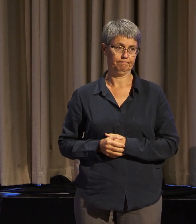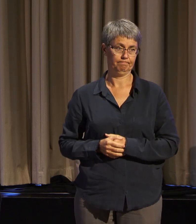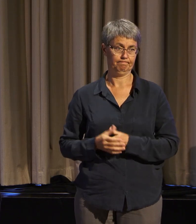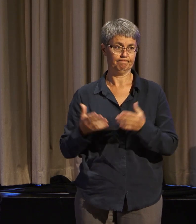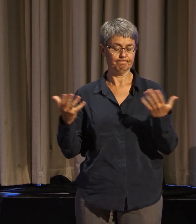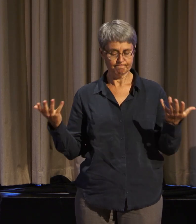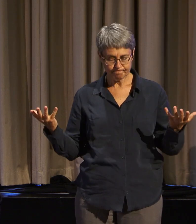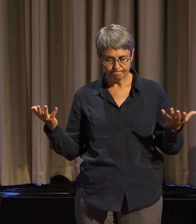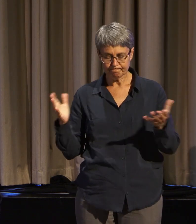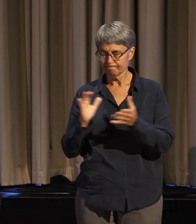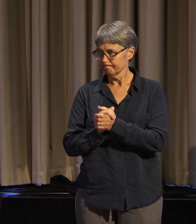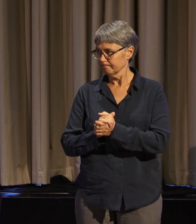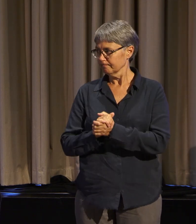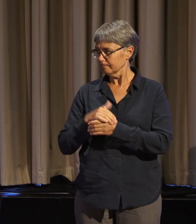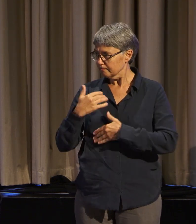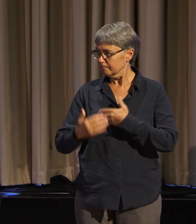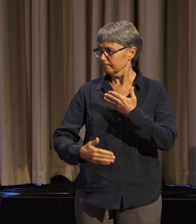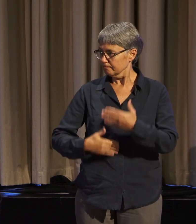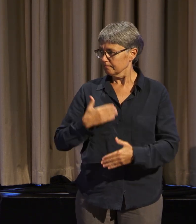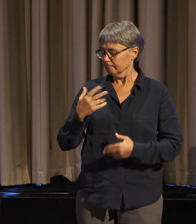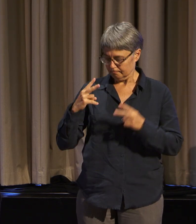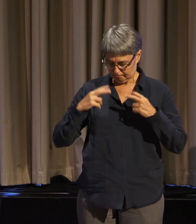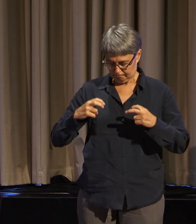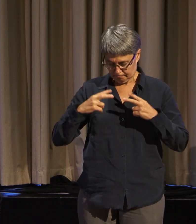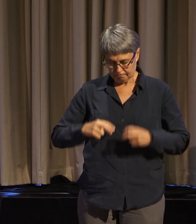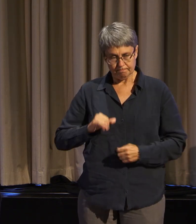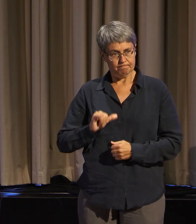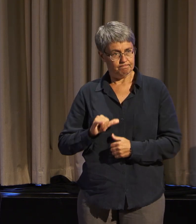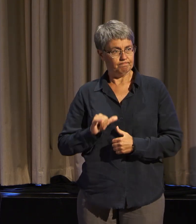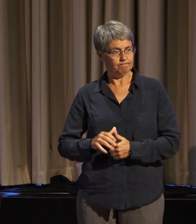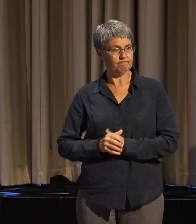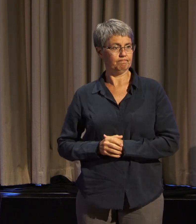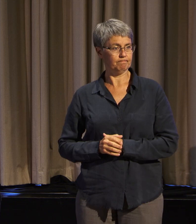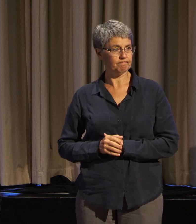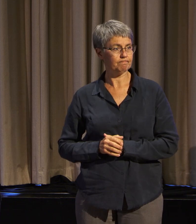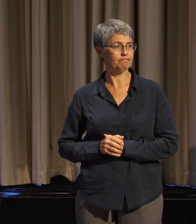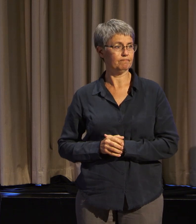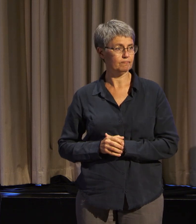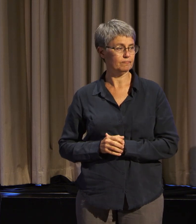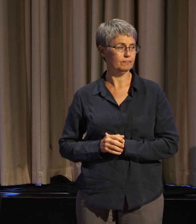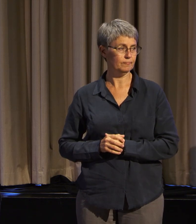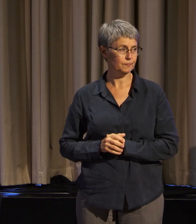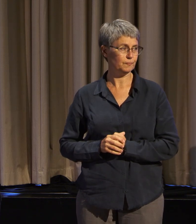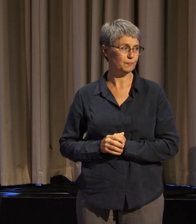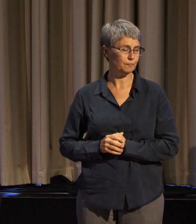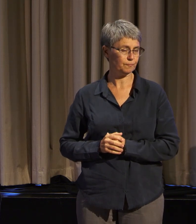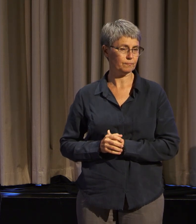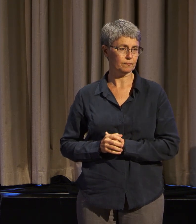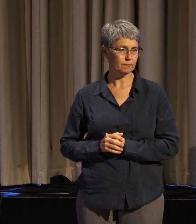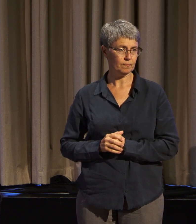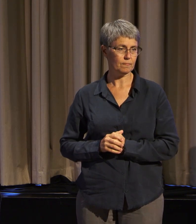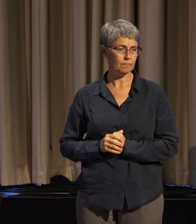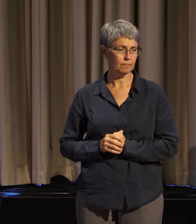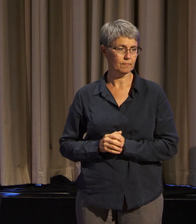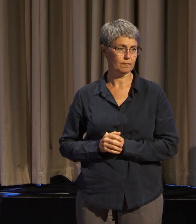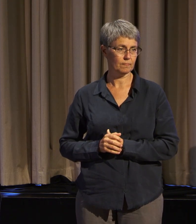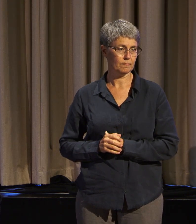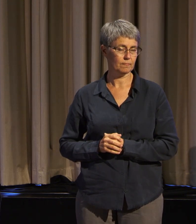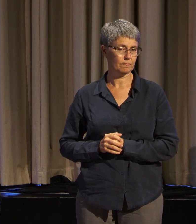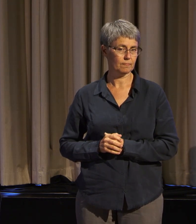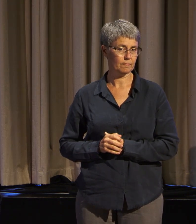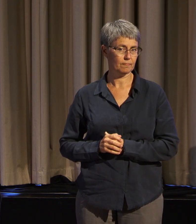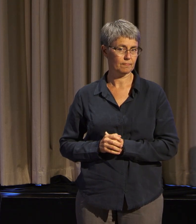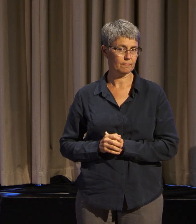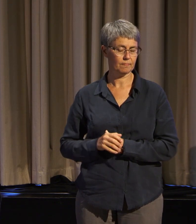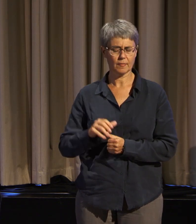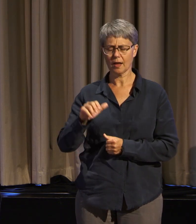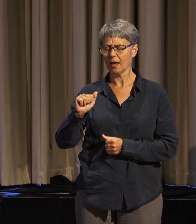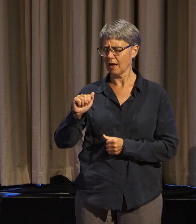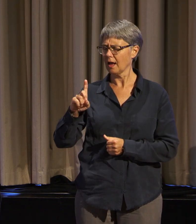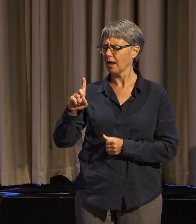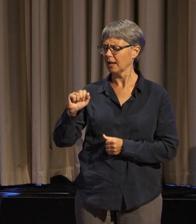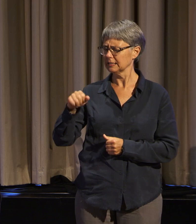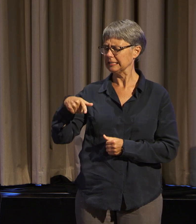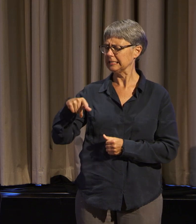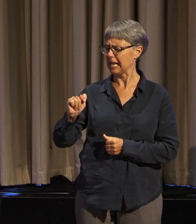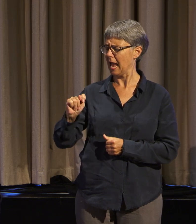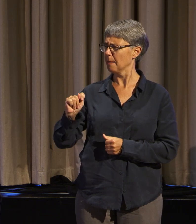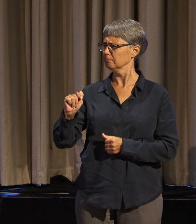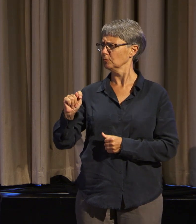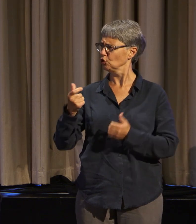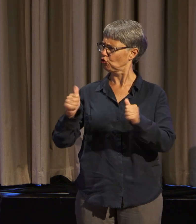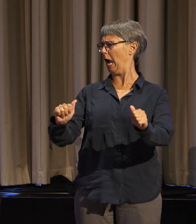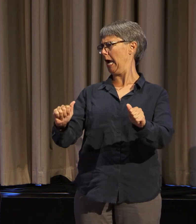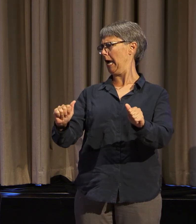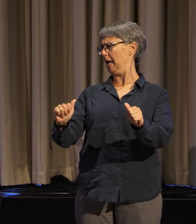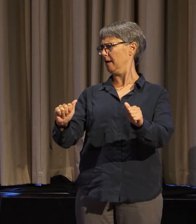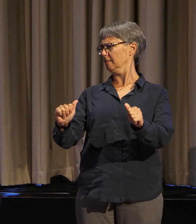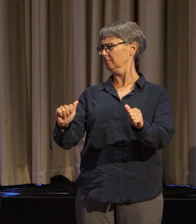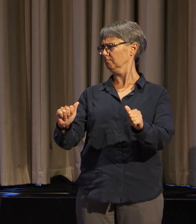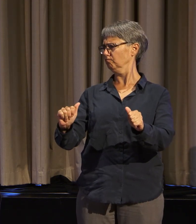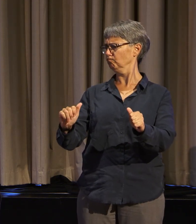And ADAPT tried to do a couple of things